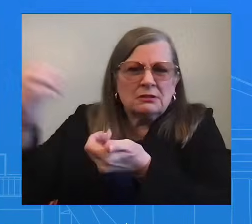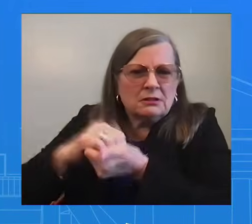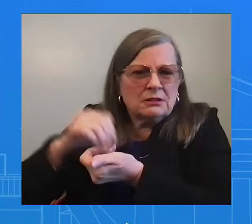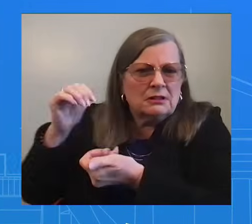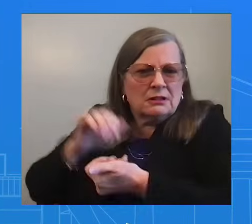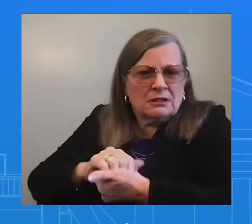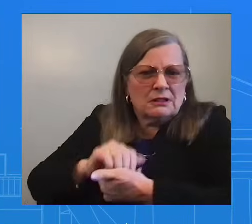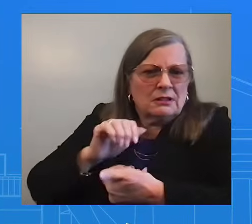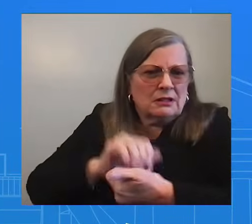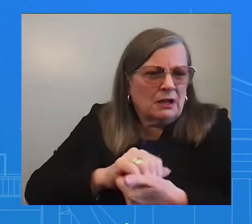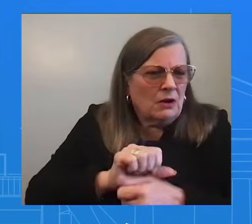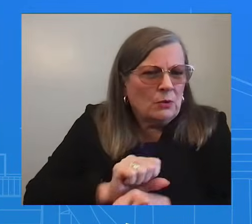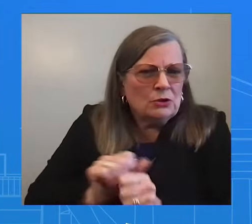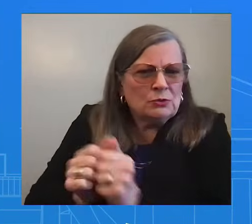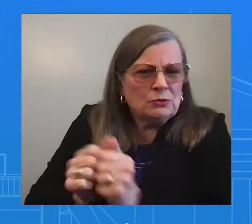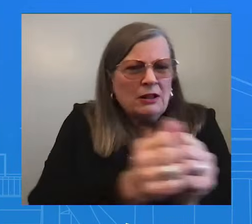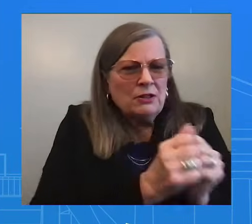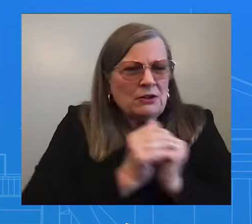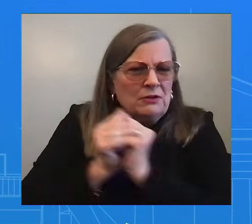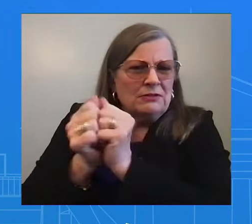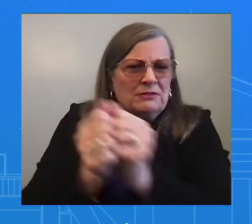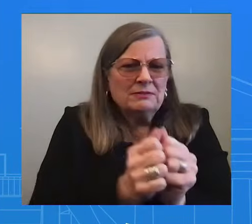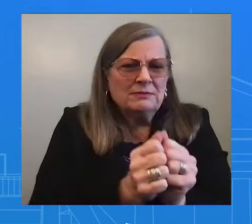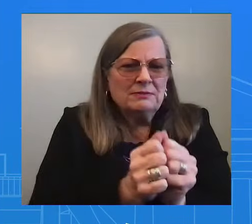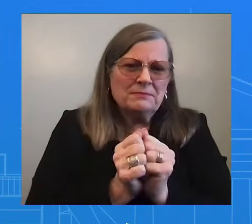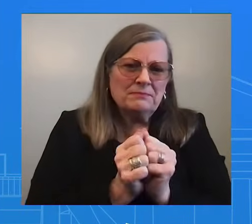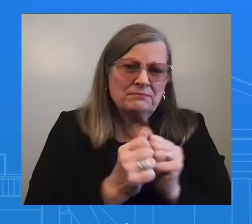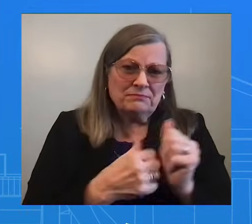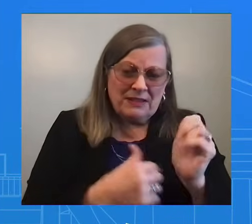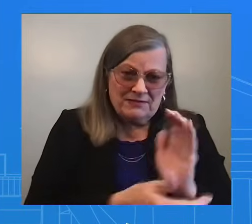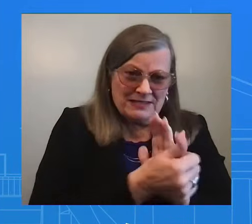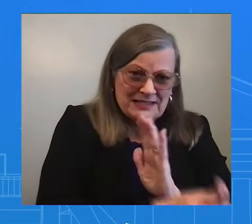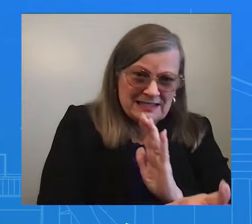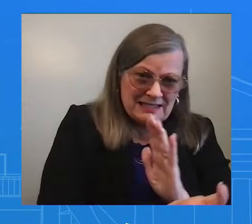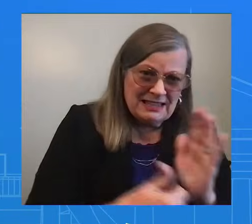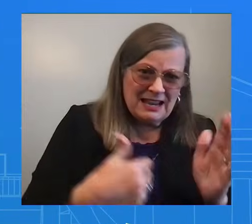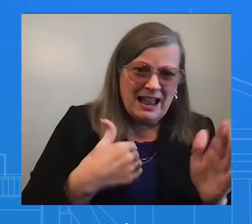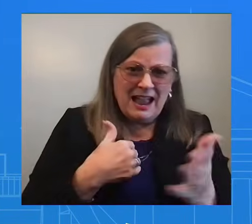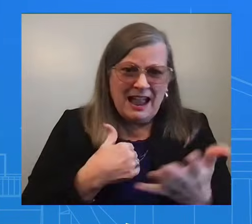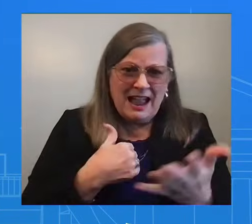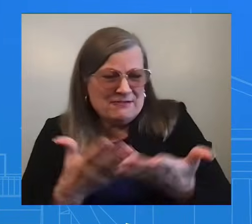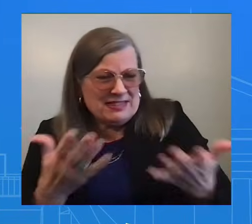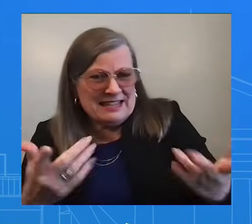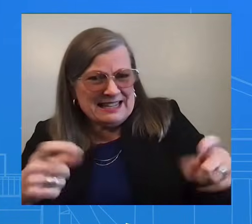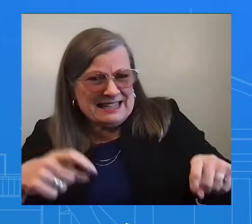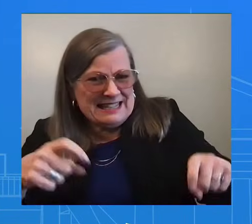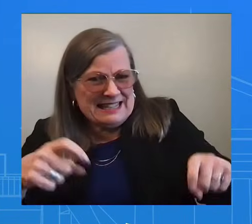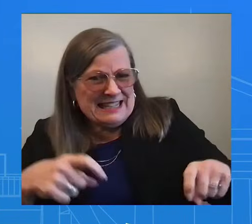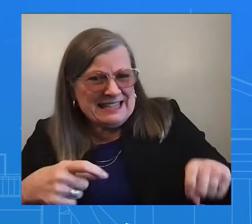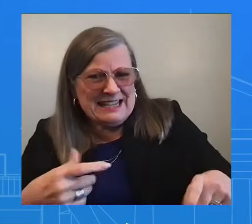they have skillsets that we don't have in -- in every other way and that -- that we work better as a team. Ms. Jean-Pierre: Go ahead. And then we've got to wrap it up.